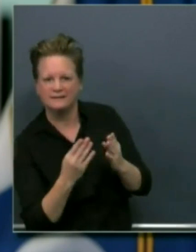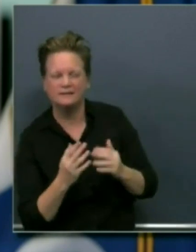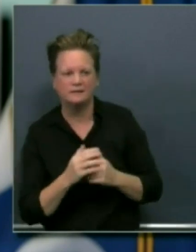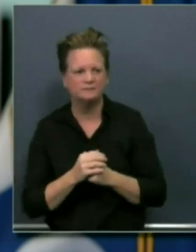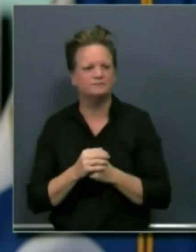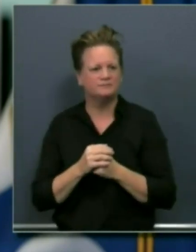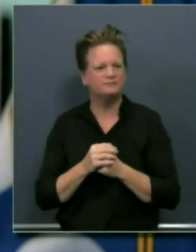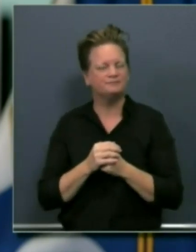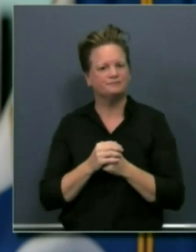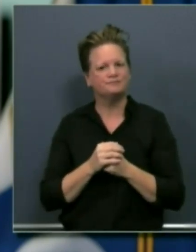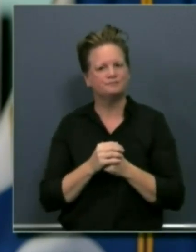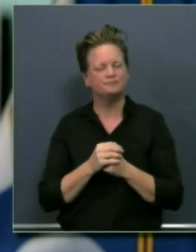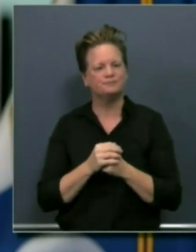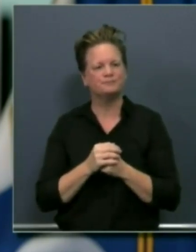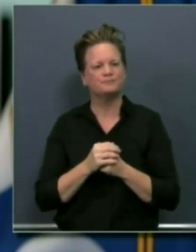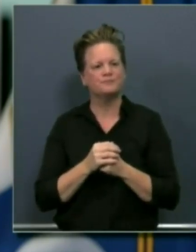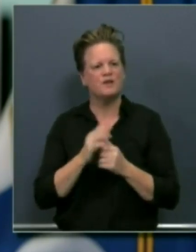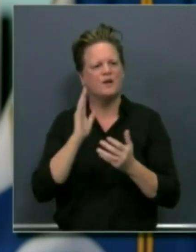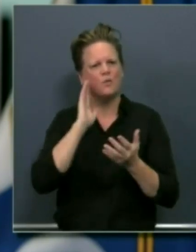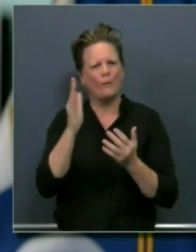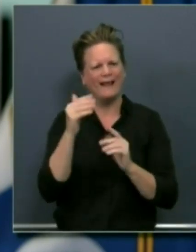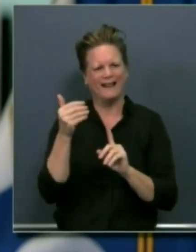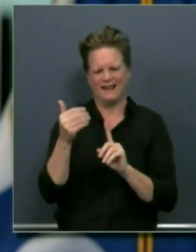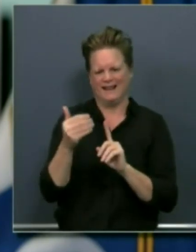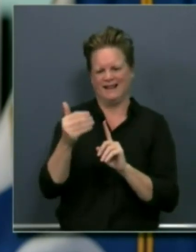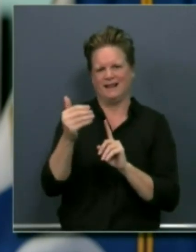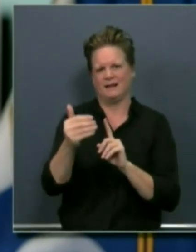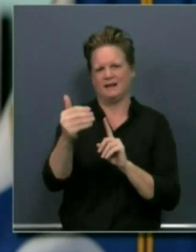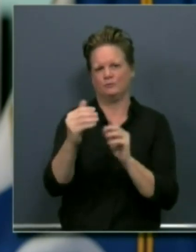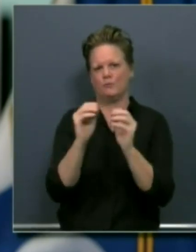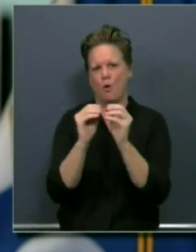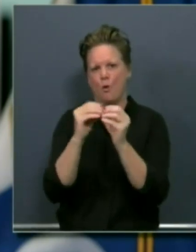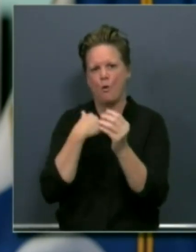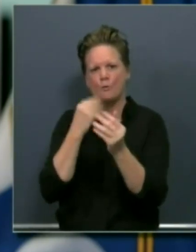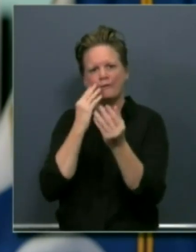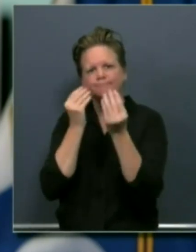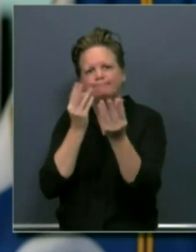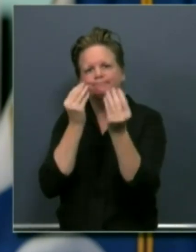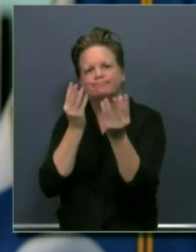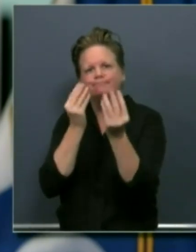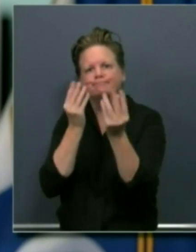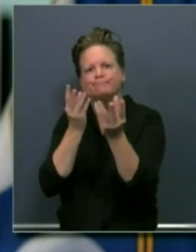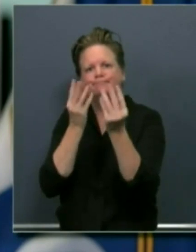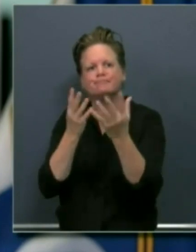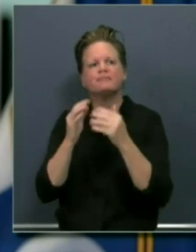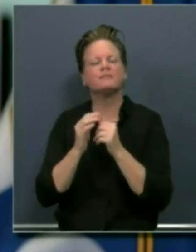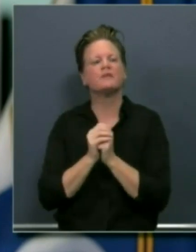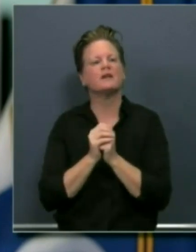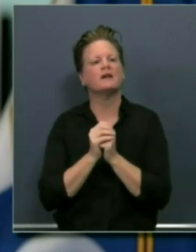CONTINUE AS A STATE TO MOVE INTO. FACE TO AND WE WILL BE